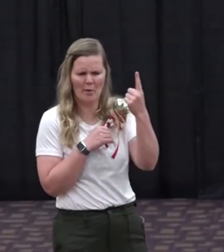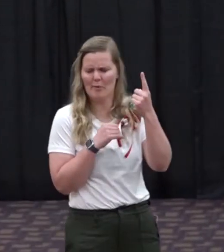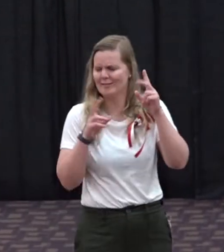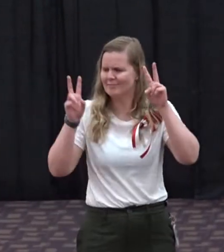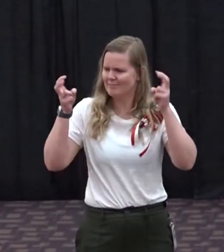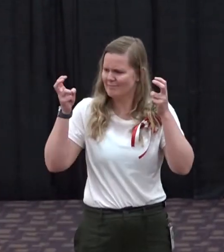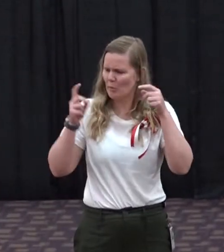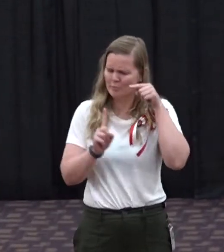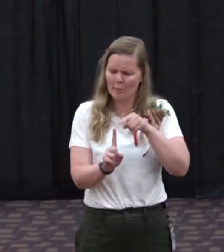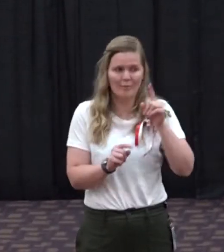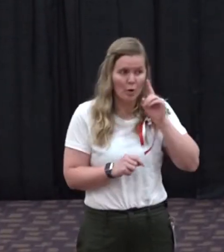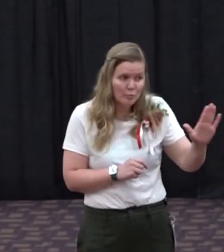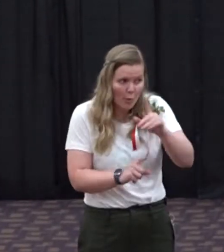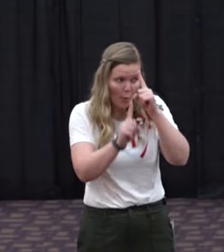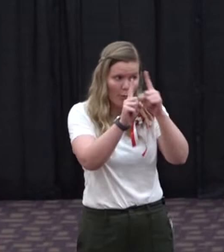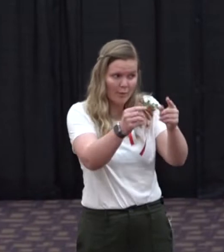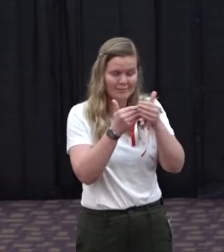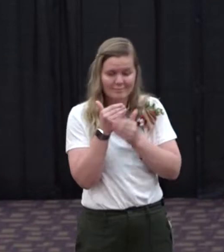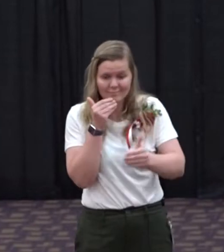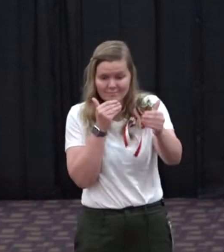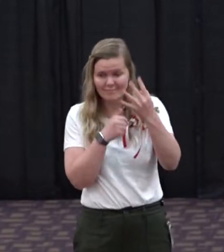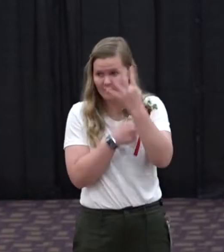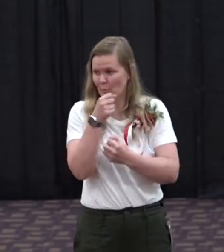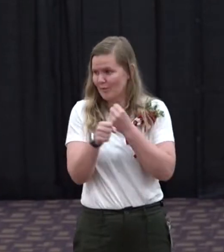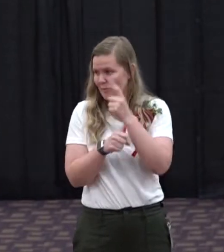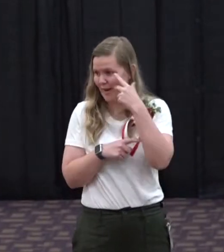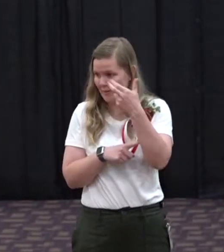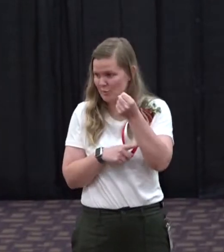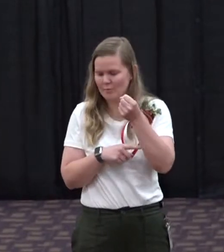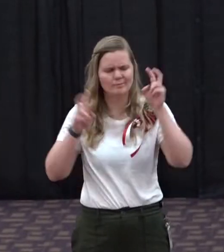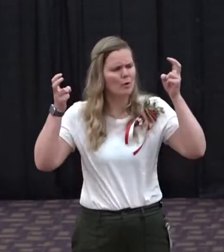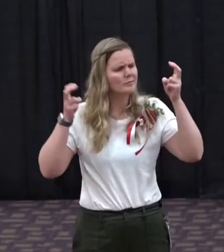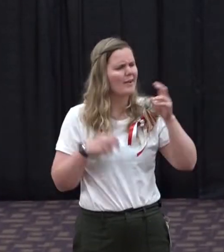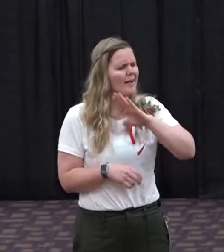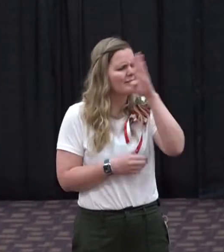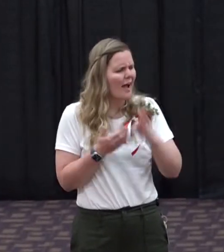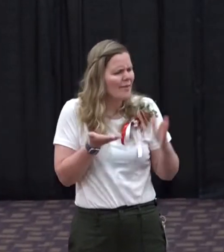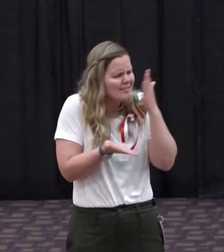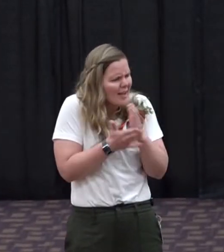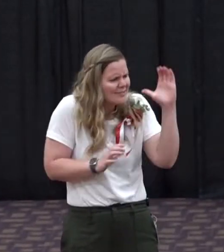And so now I would like to share a goal for your next four years when you're in high school.